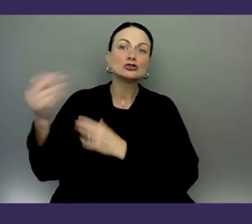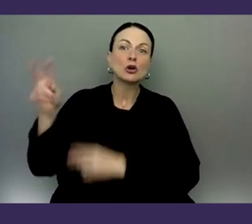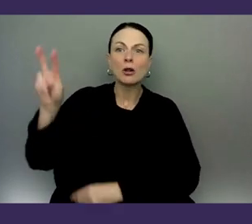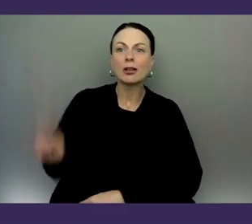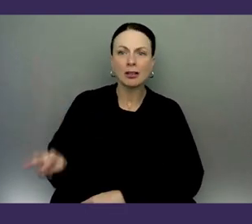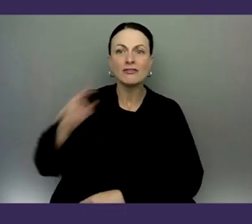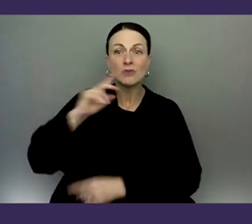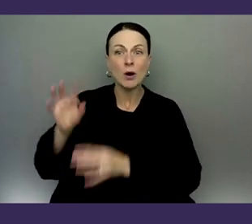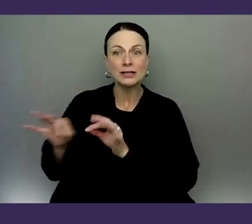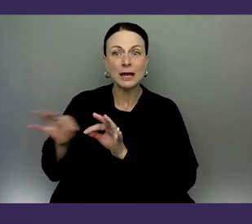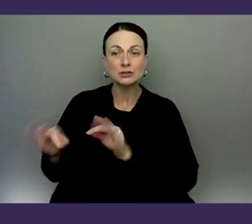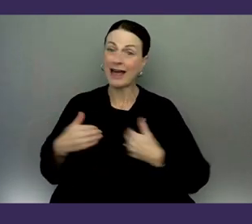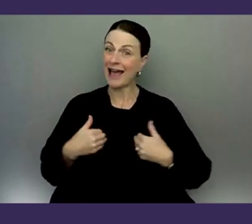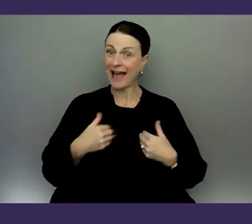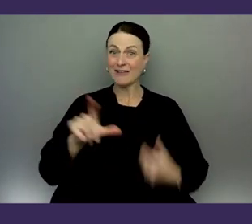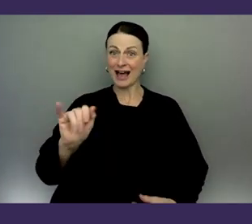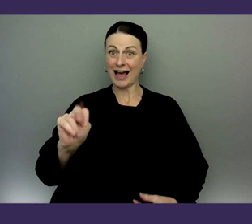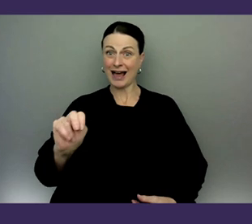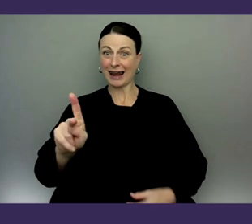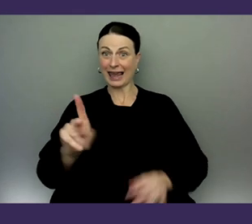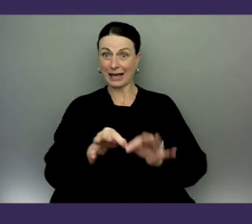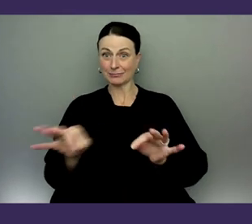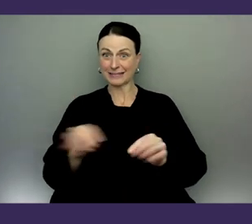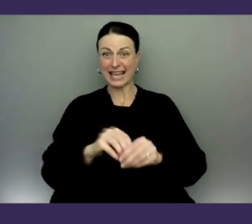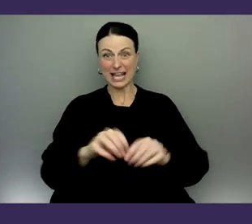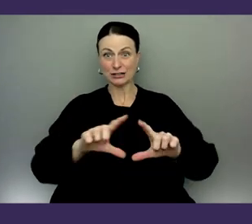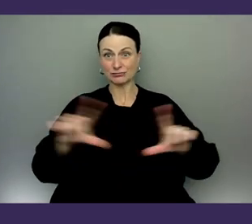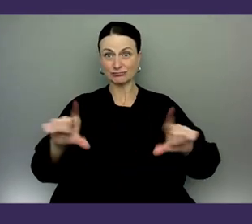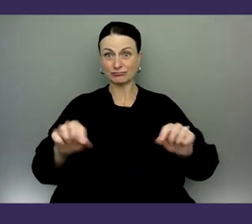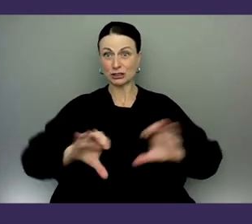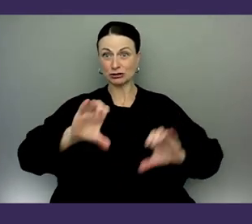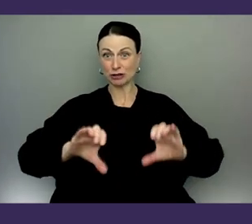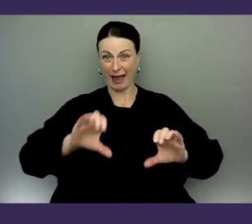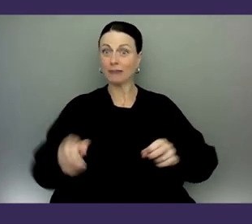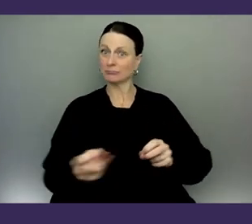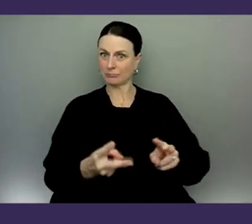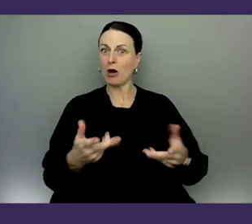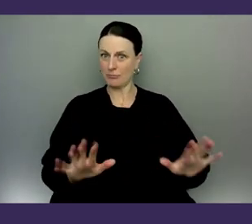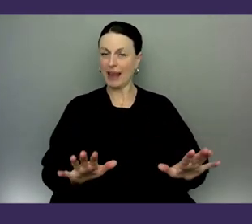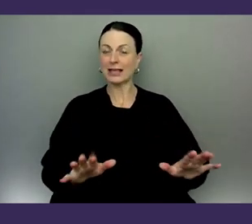We've provided a link in the chat of this Zoom call where you can click that link